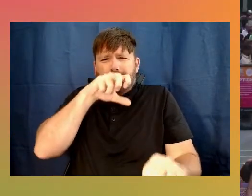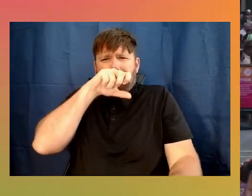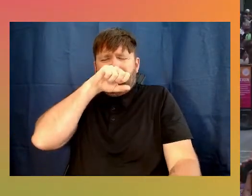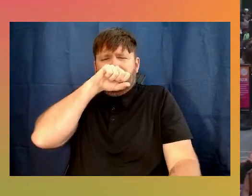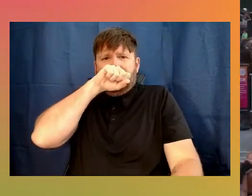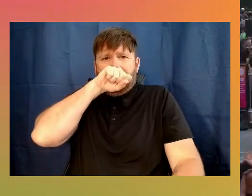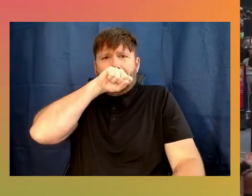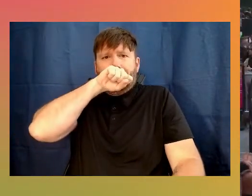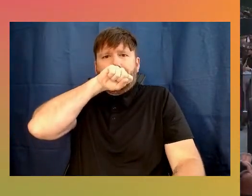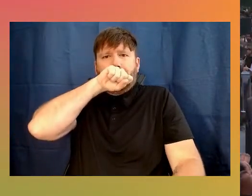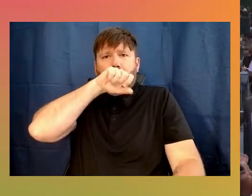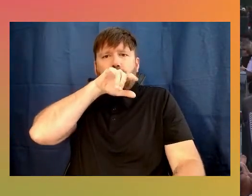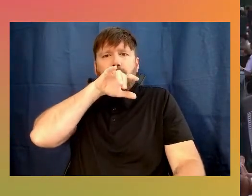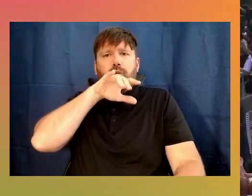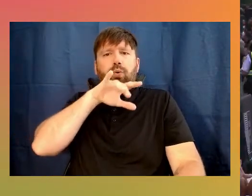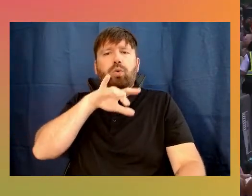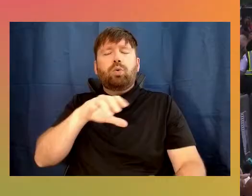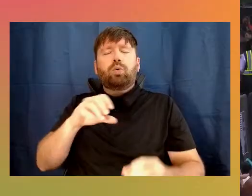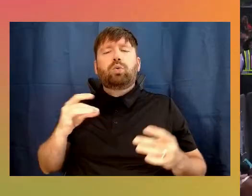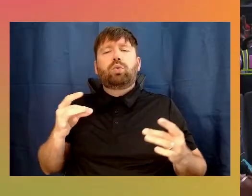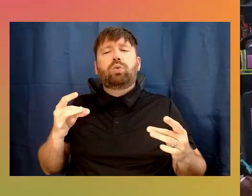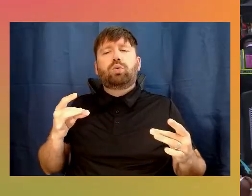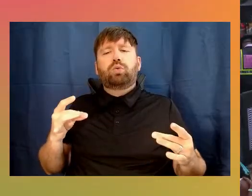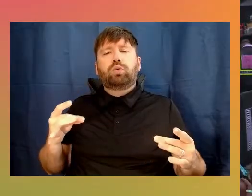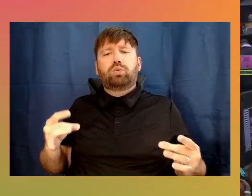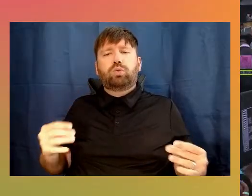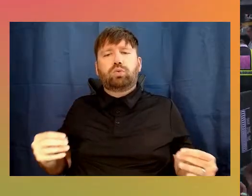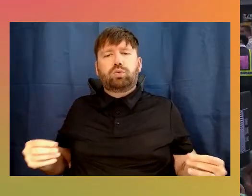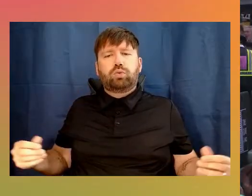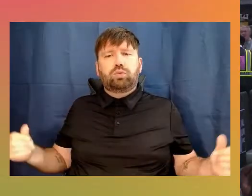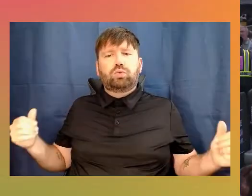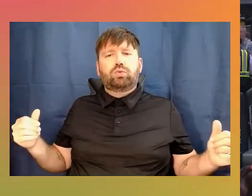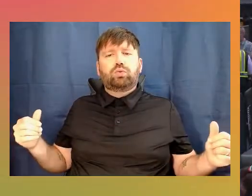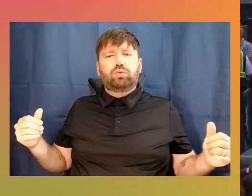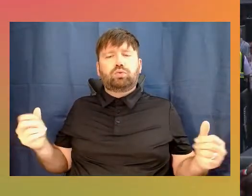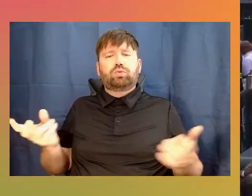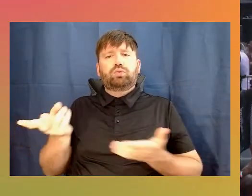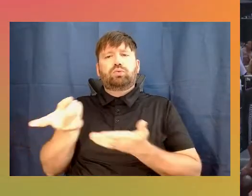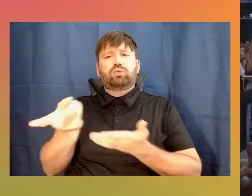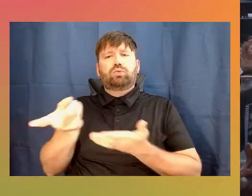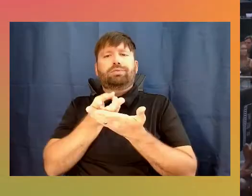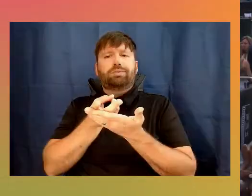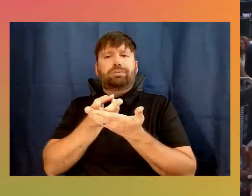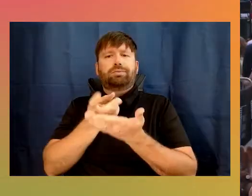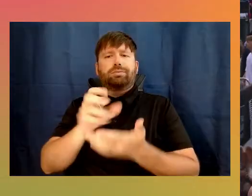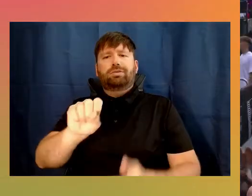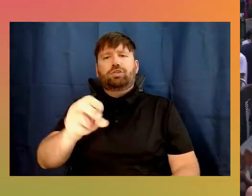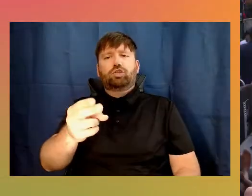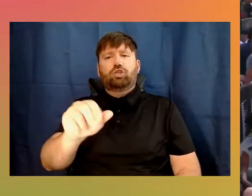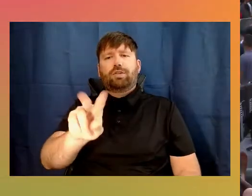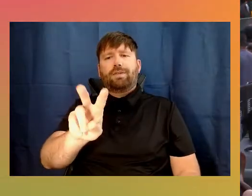DRAW THE FOUR HEAD UP TOWARDS THE KNEES. GIVE YOURSELF ONE LAST FINAL SQUEEZE.